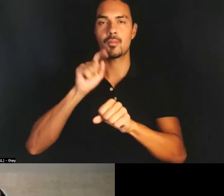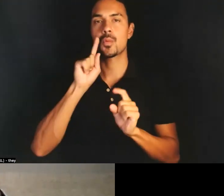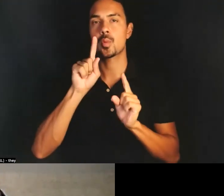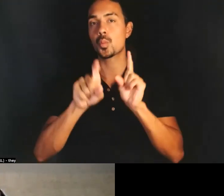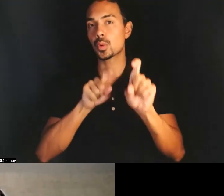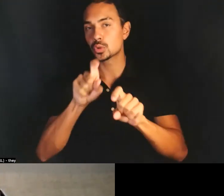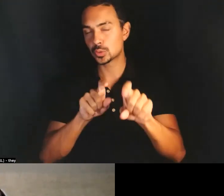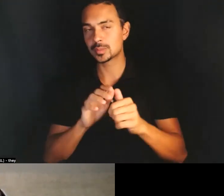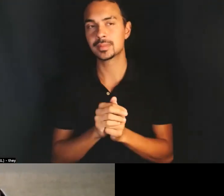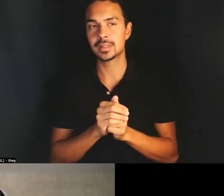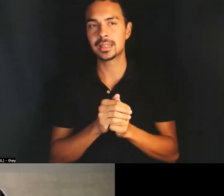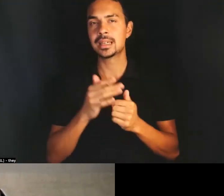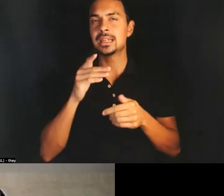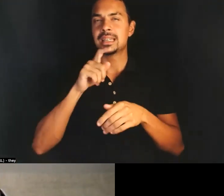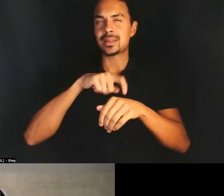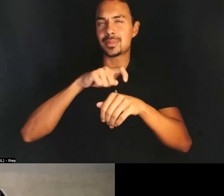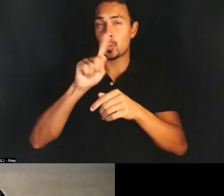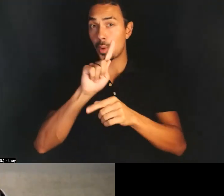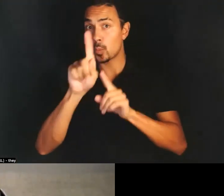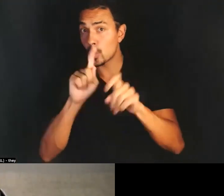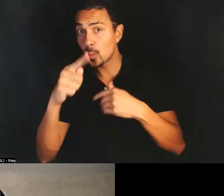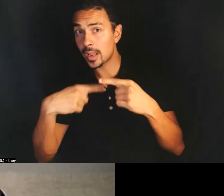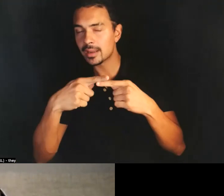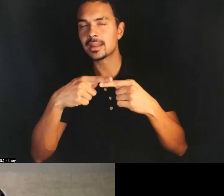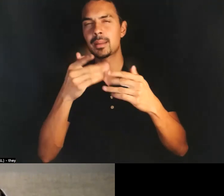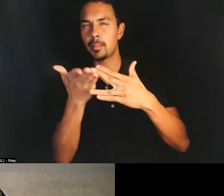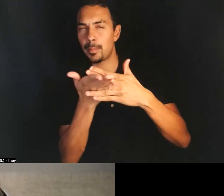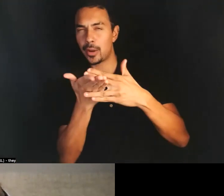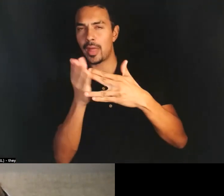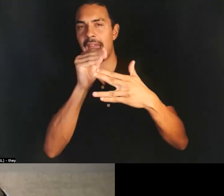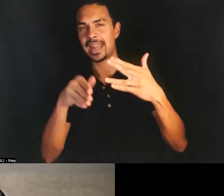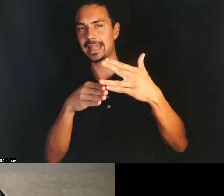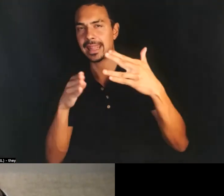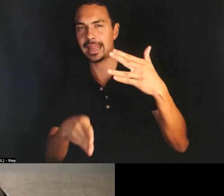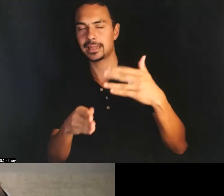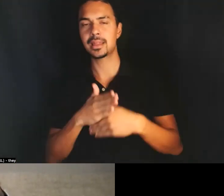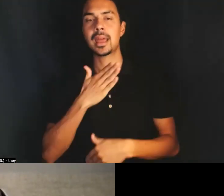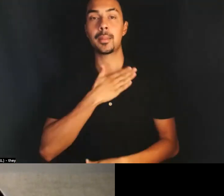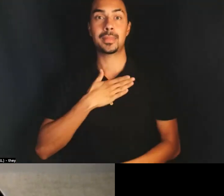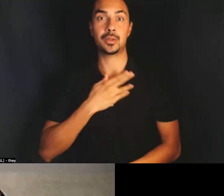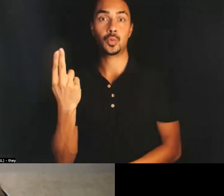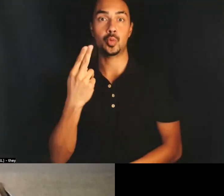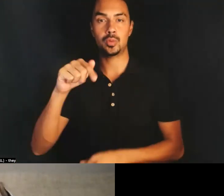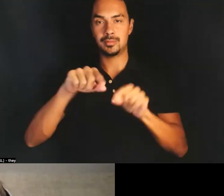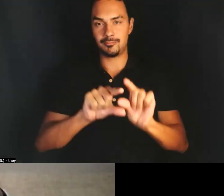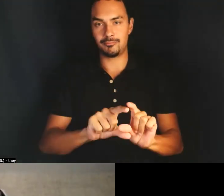and we will be devoting ample time to questions , a little bit at the middle and at the end.